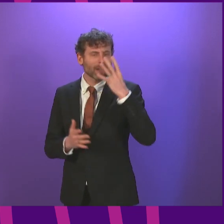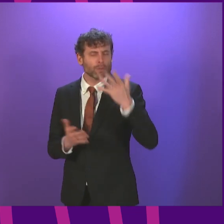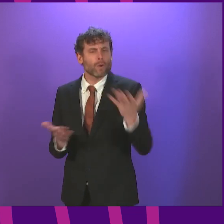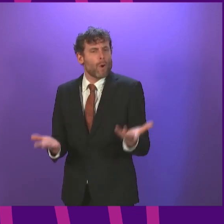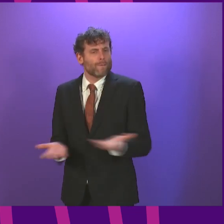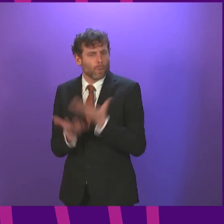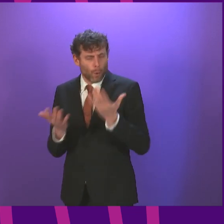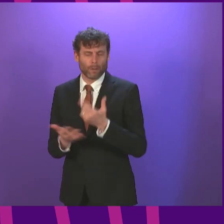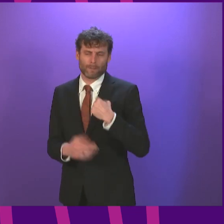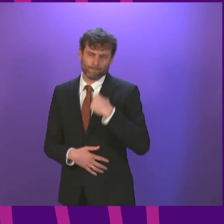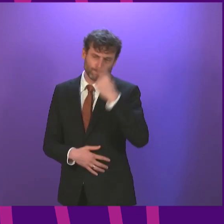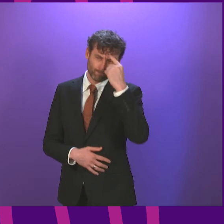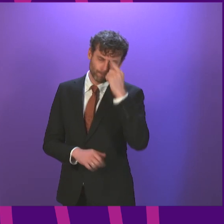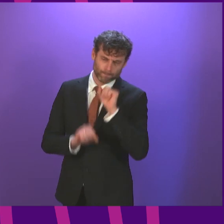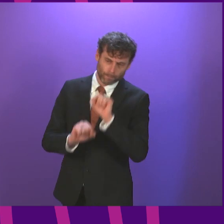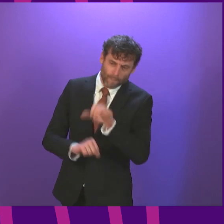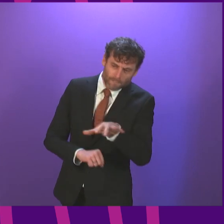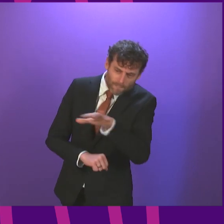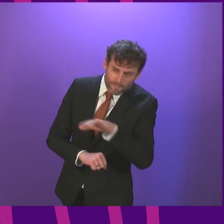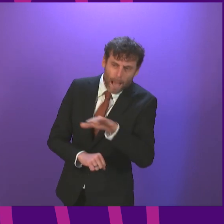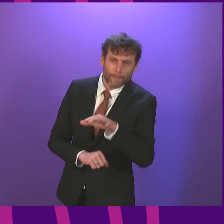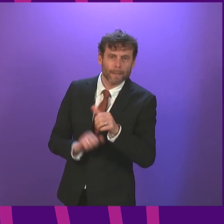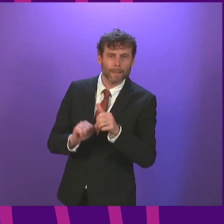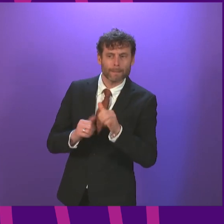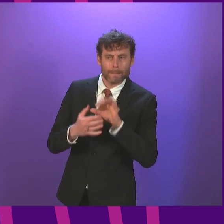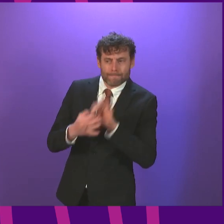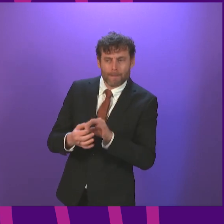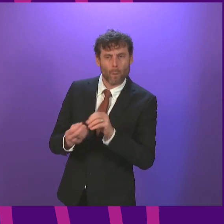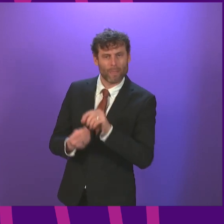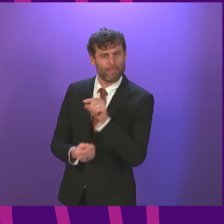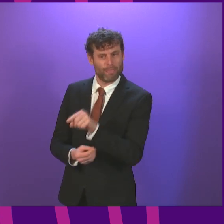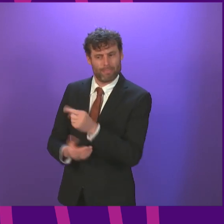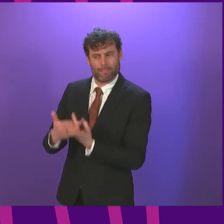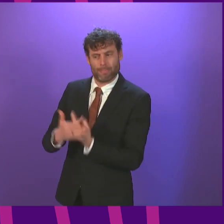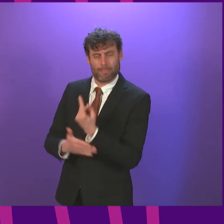who is associated with that dreadful day in Scotland’s history.